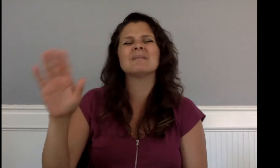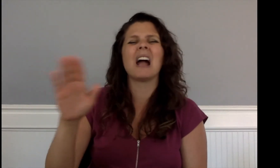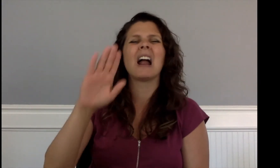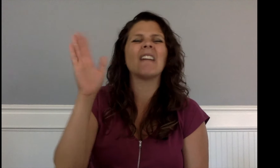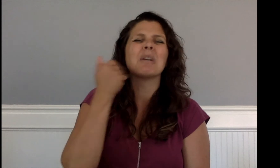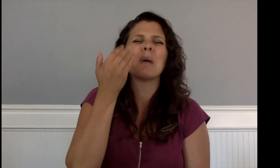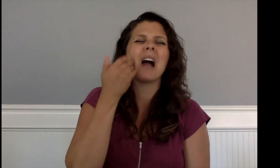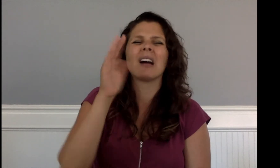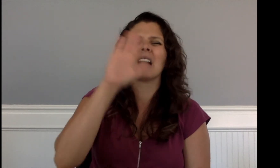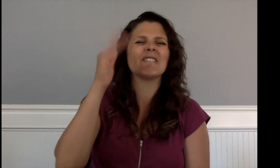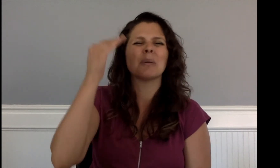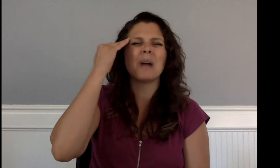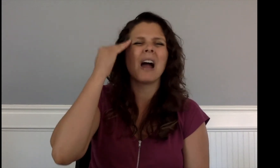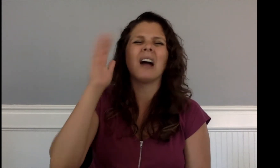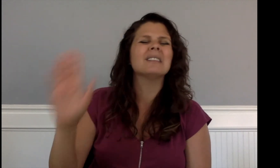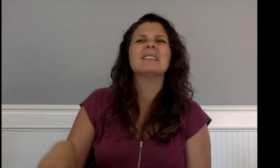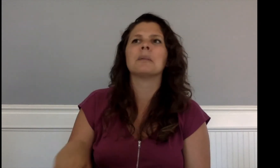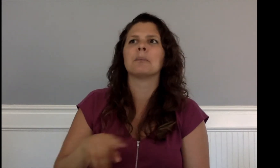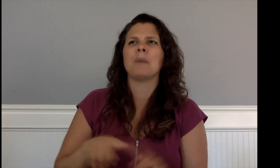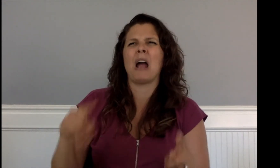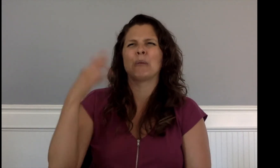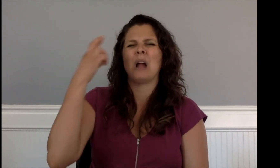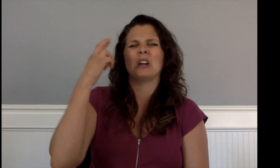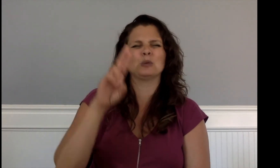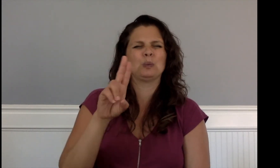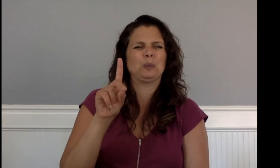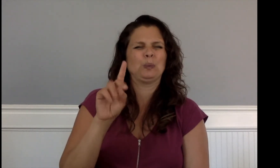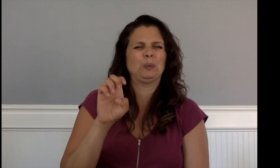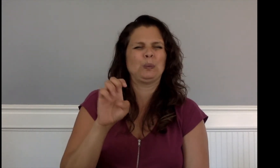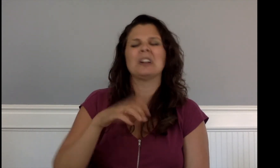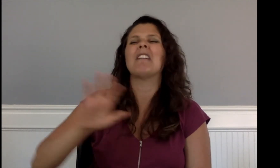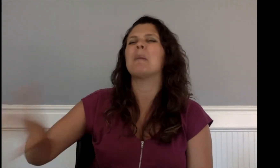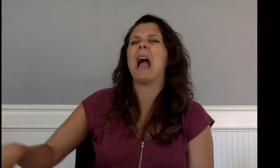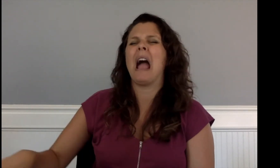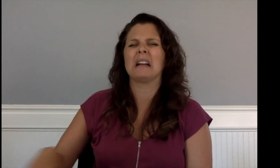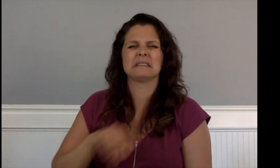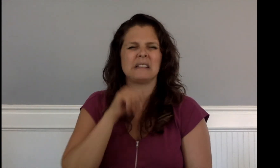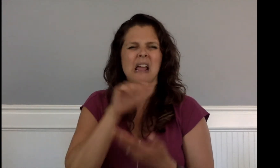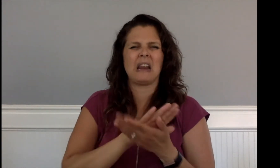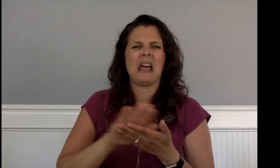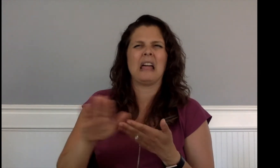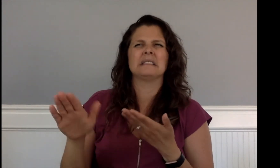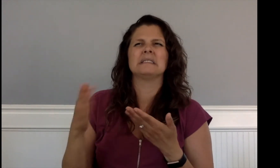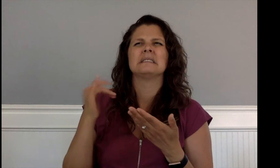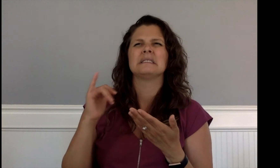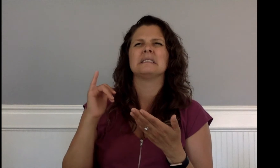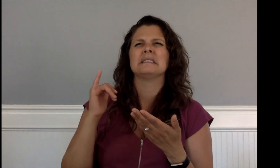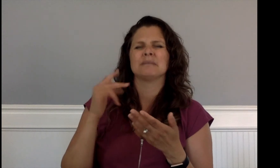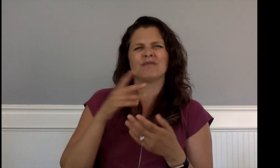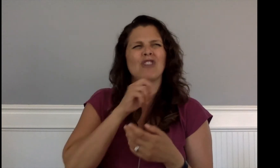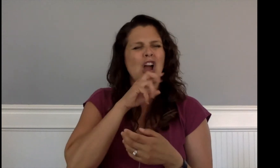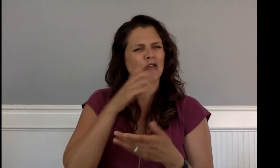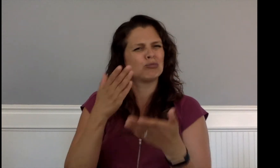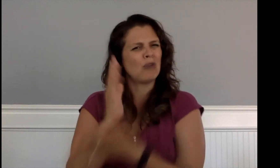"never mind" before he realized how rude that would be. Frog